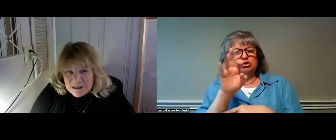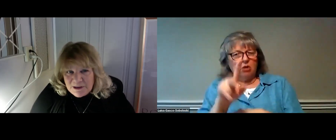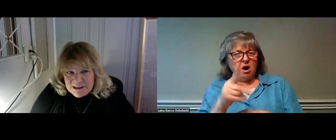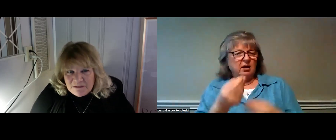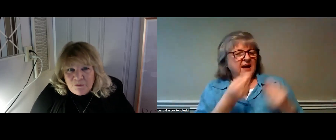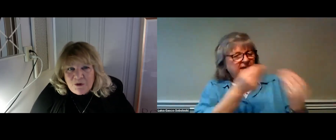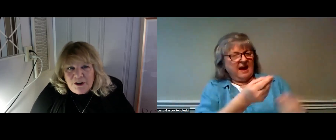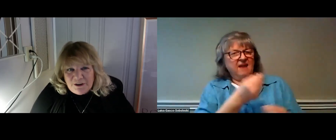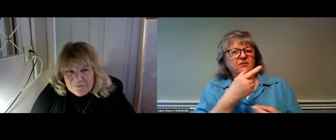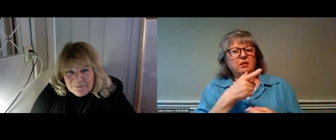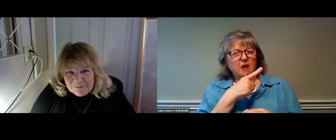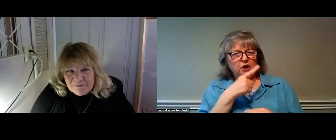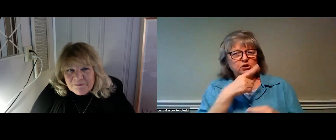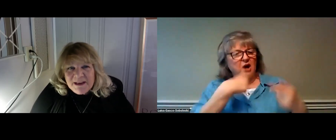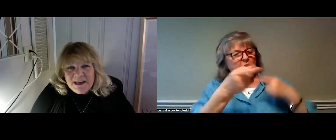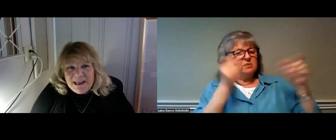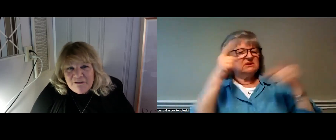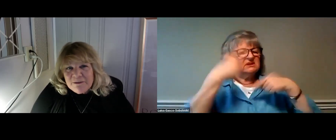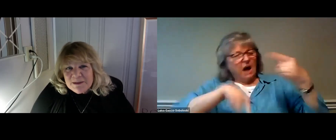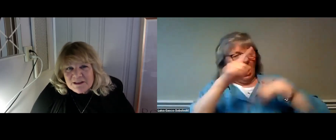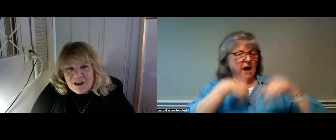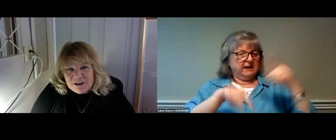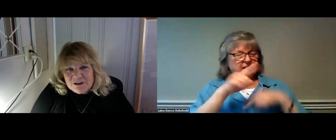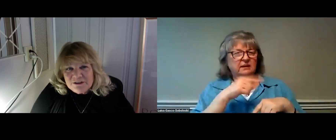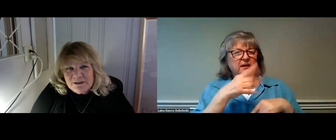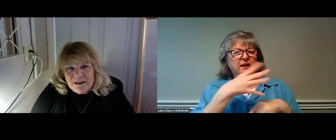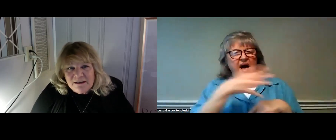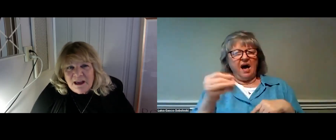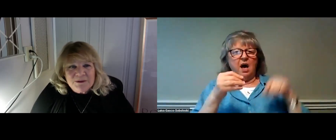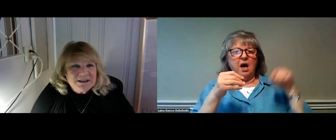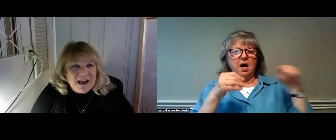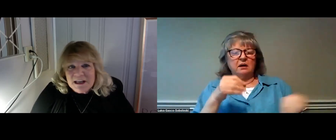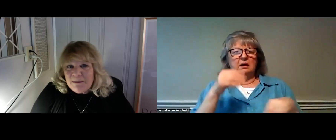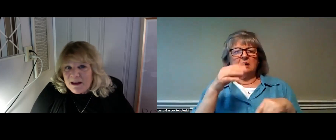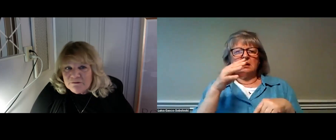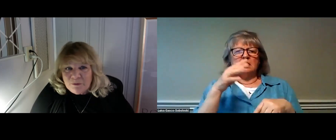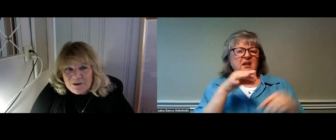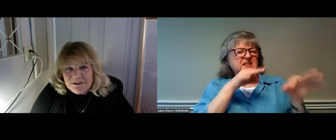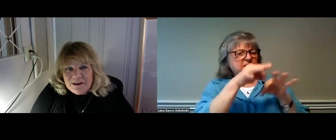place of work and I gave him his lunch and I was signing back and forth to him